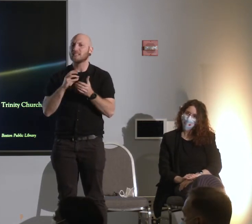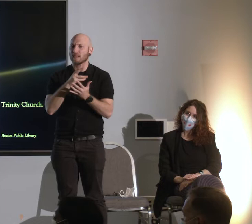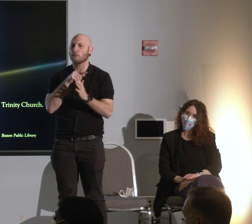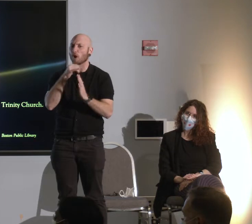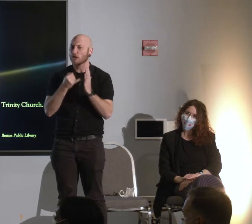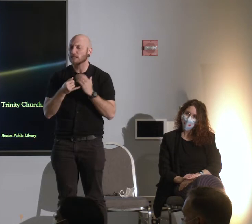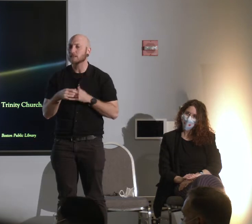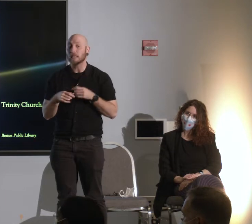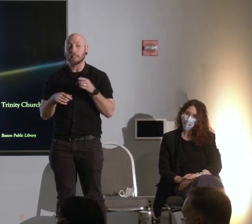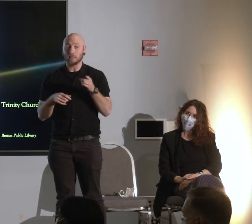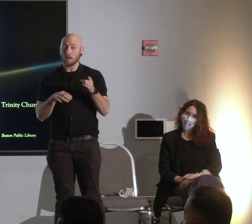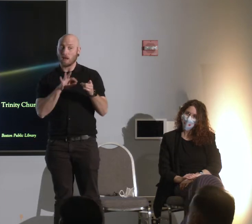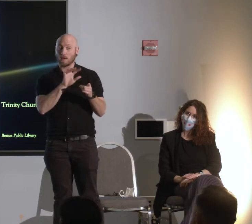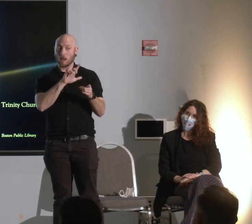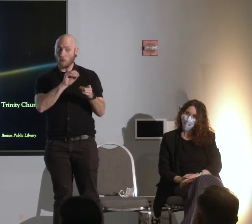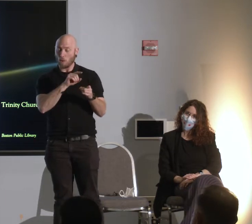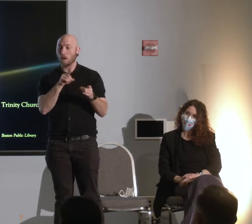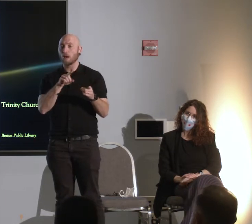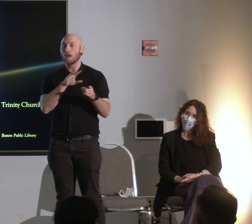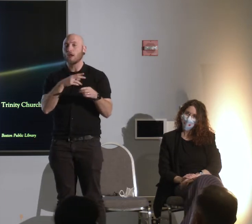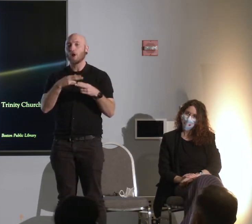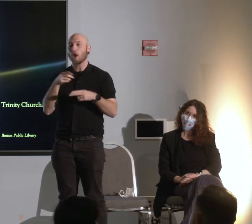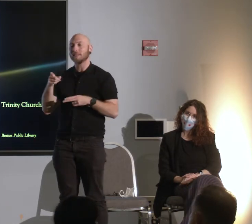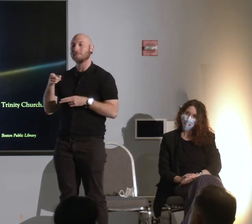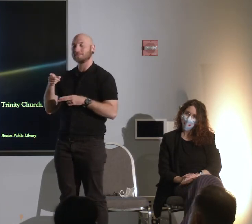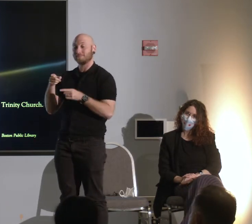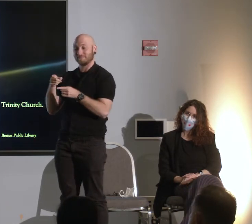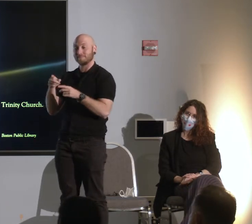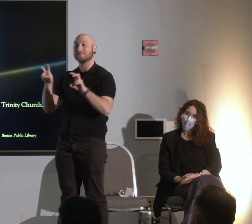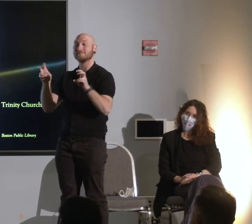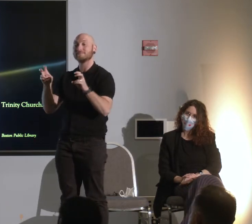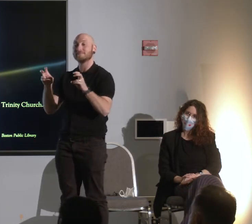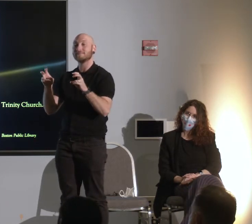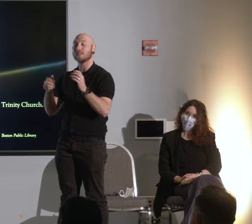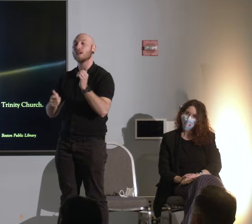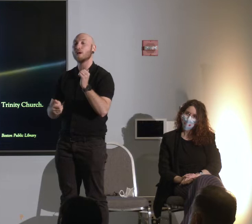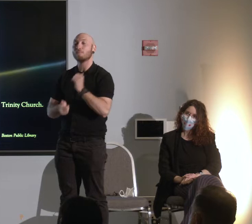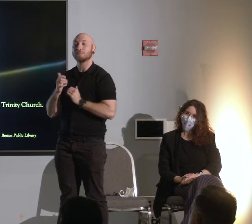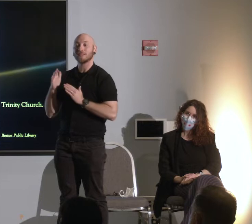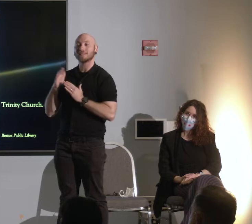and that Olmstead actually referred to Richardson as the greatest comfort and the most potent stimulus